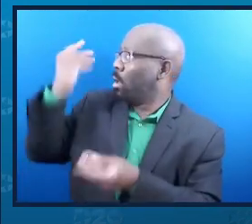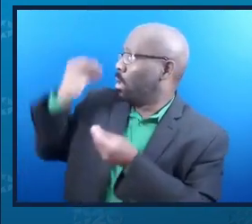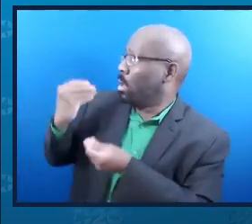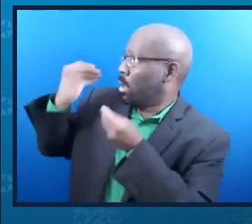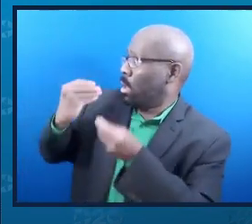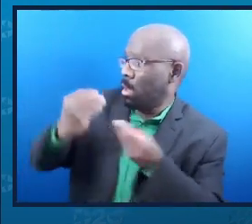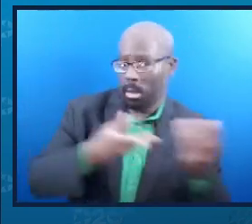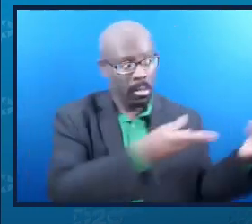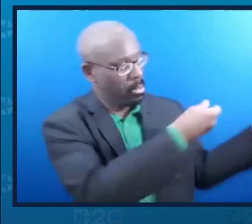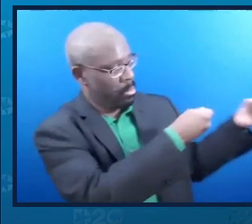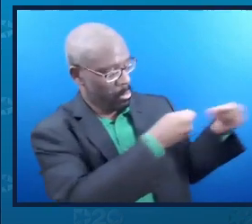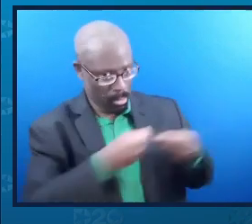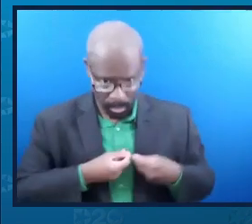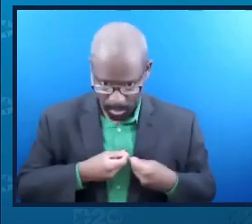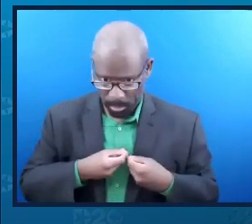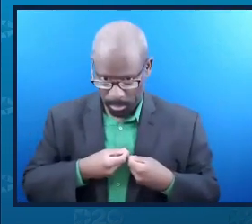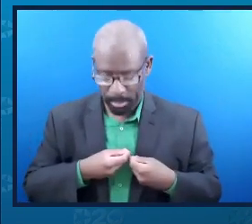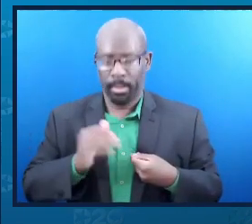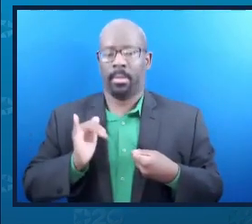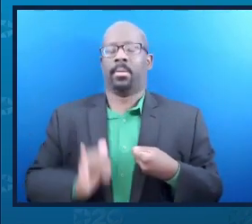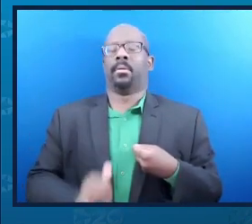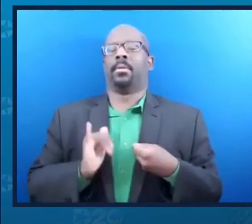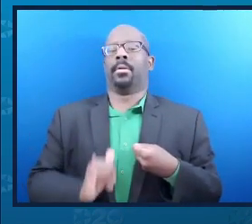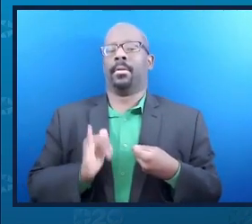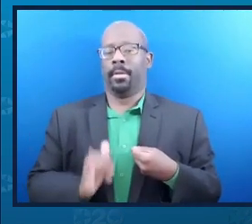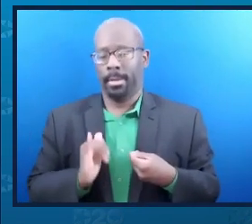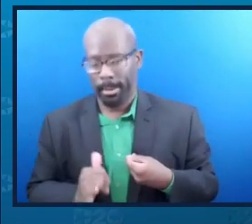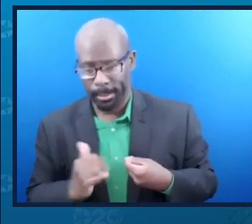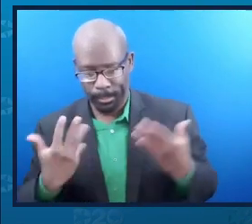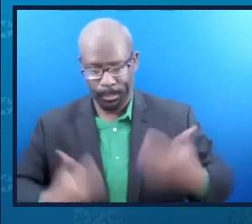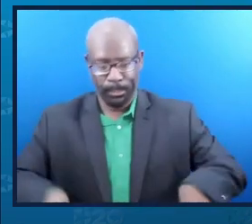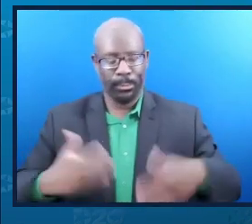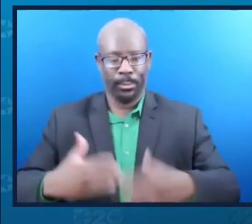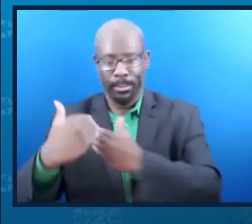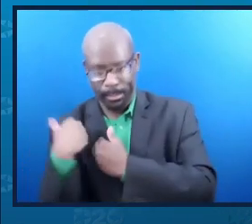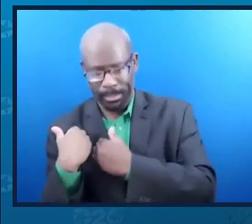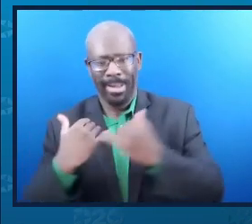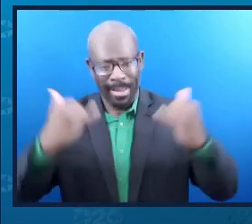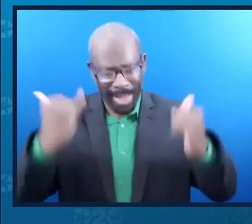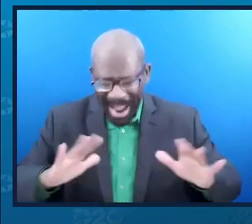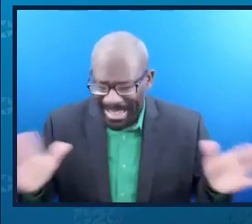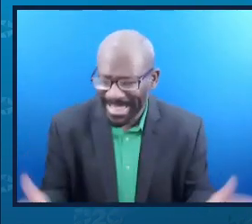NOW IT WAS HER TURN TO SAY RUN.